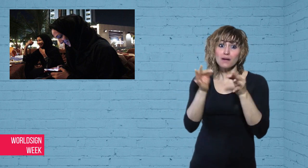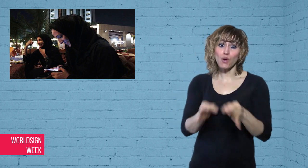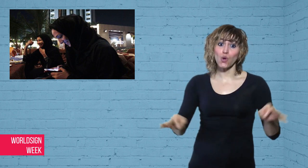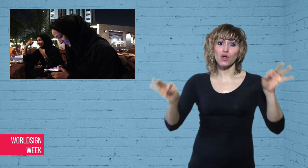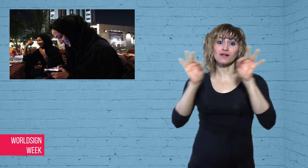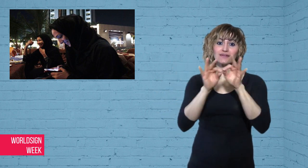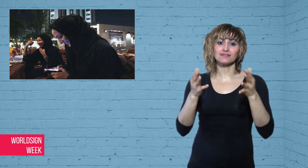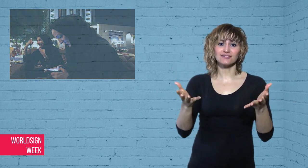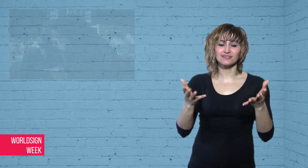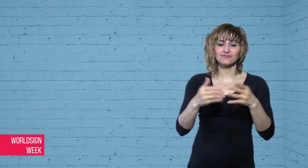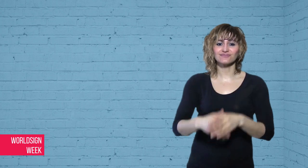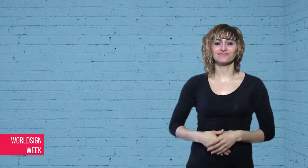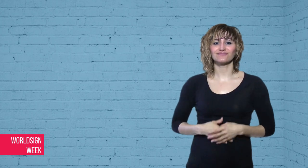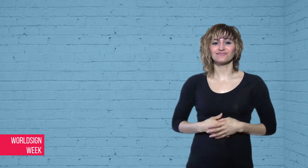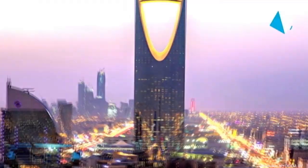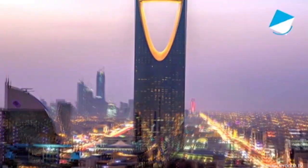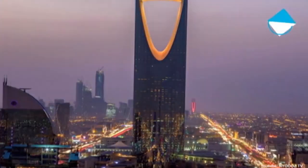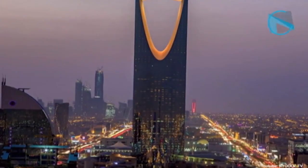and other areas”.